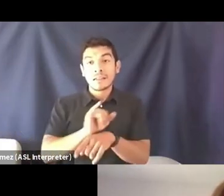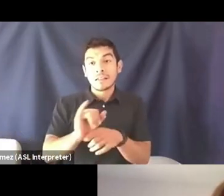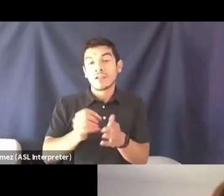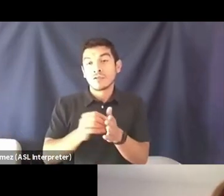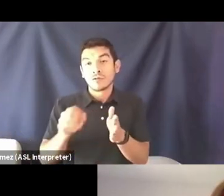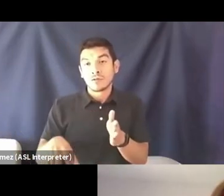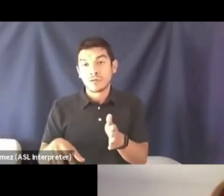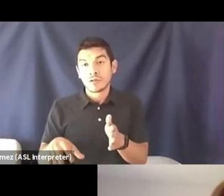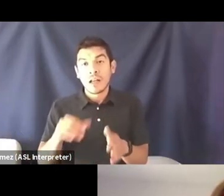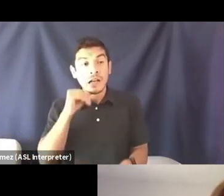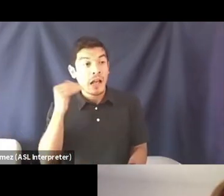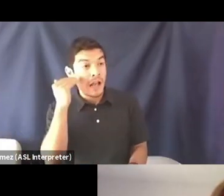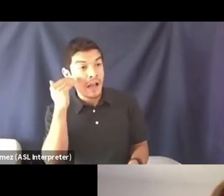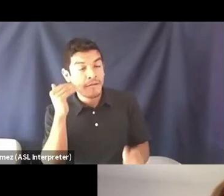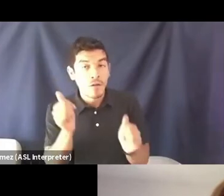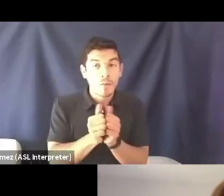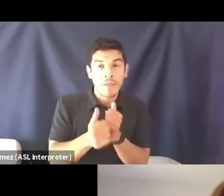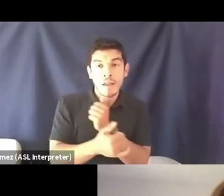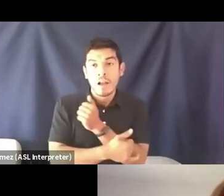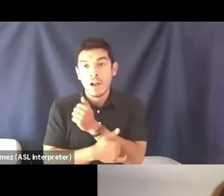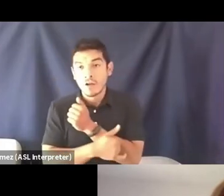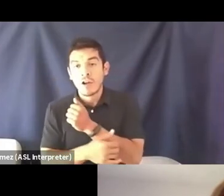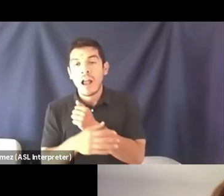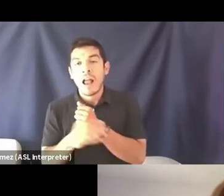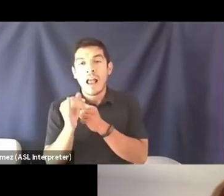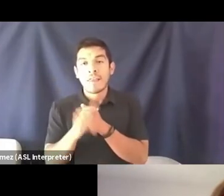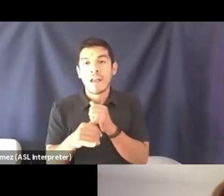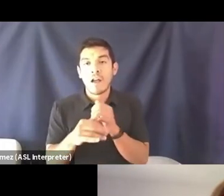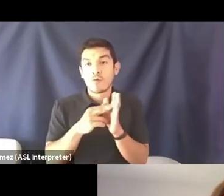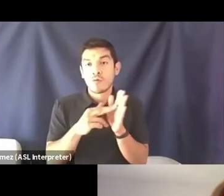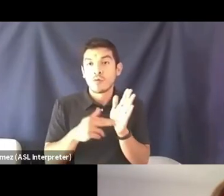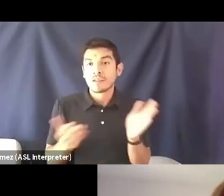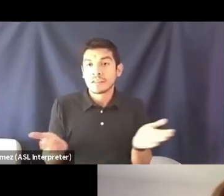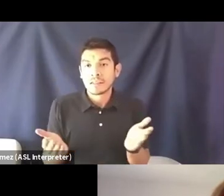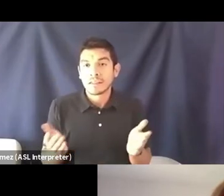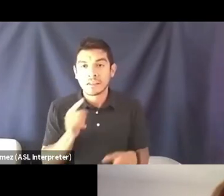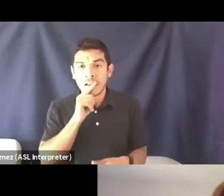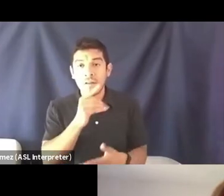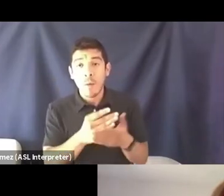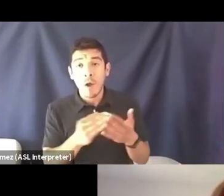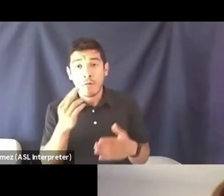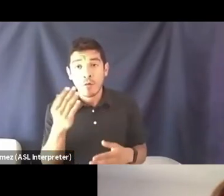Not familiar with the country and the culture here definitely is part of the reason she got into that car.